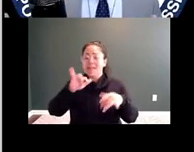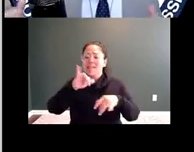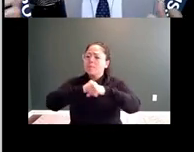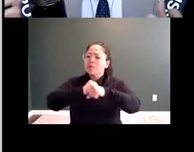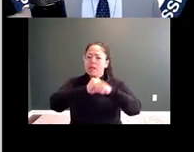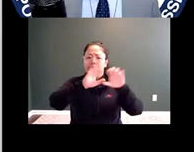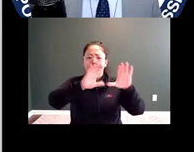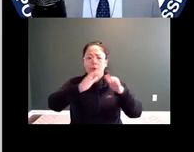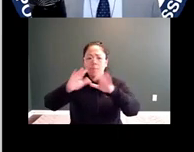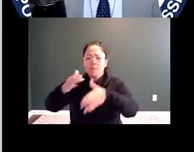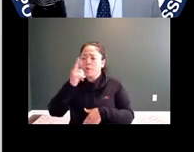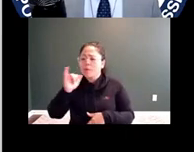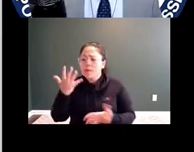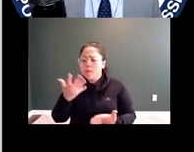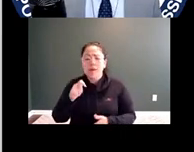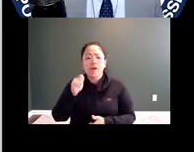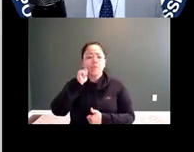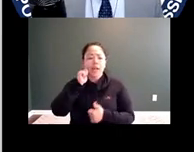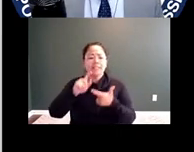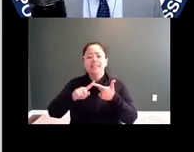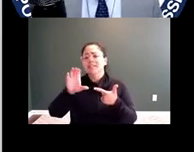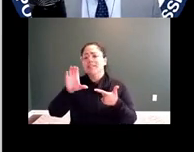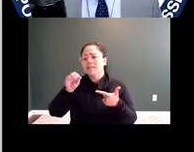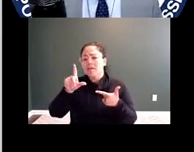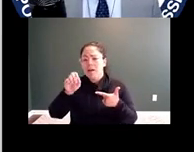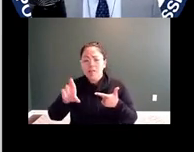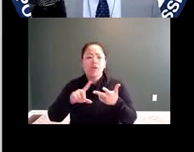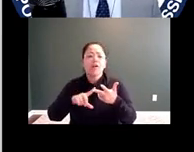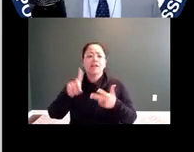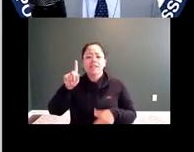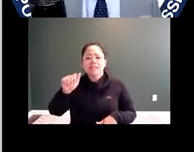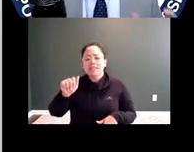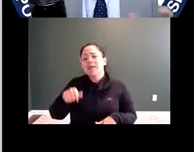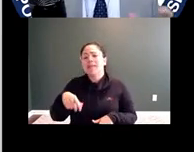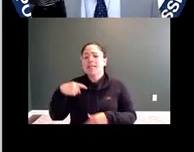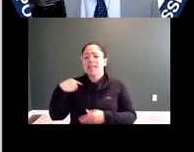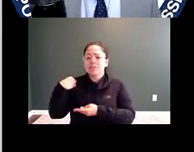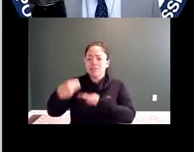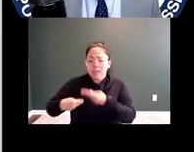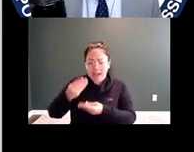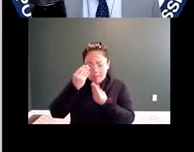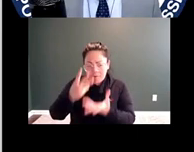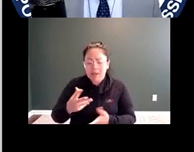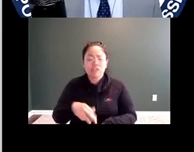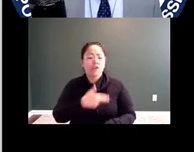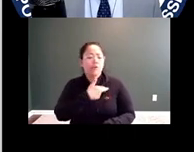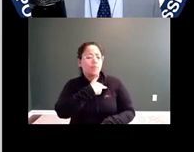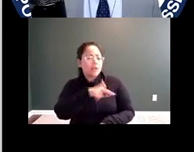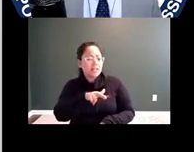Well, it's race, color, disability, genetic information, religion, national origin, which we'll be talking about today,